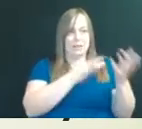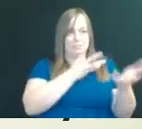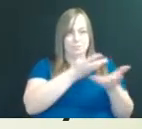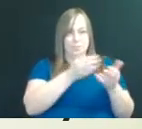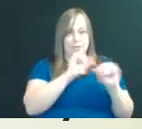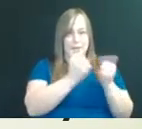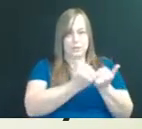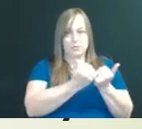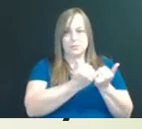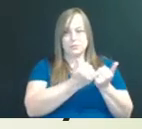when we can't go any further.